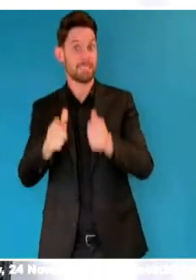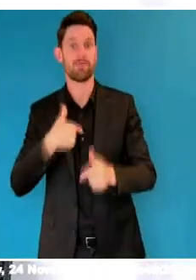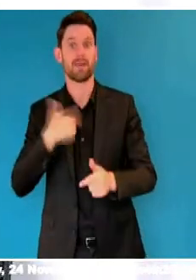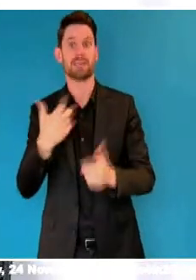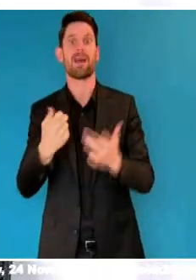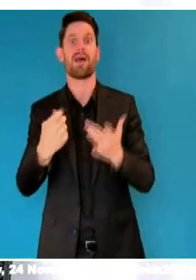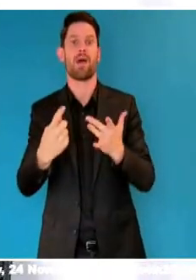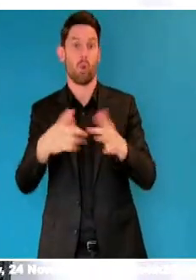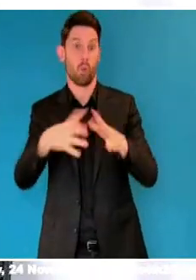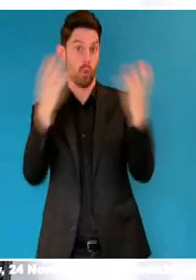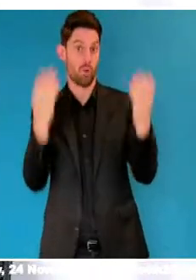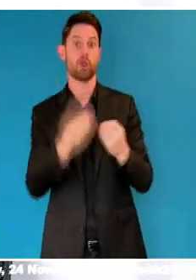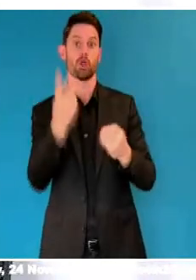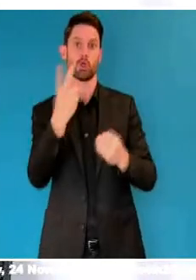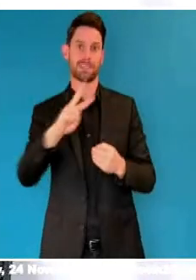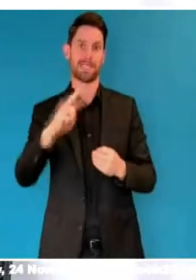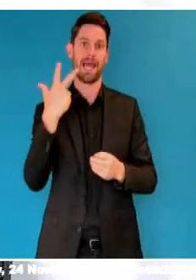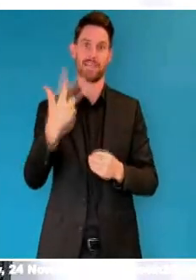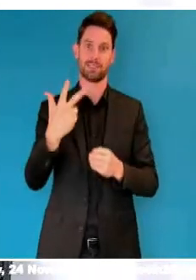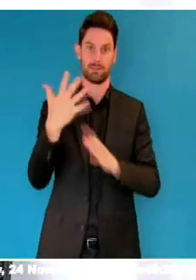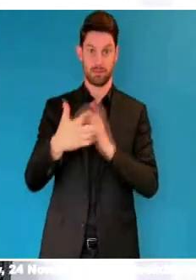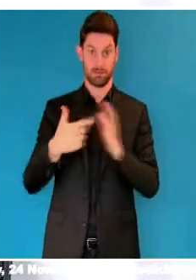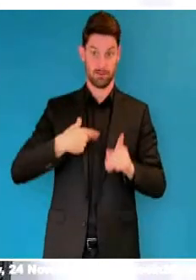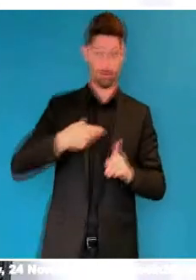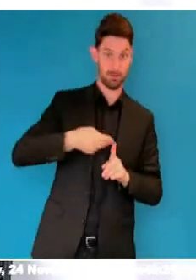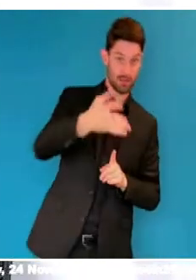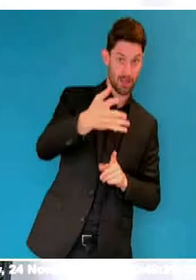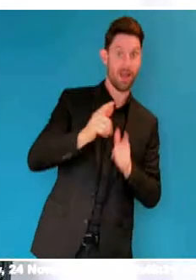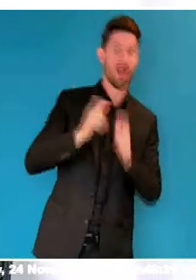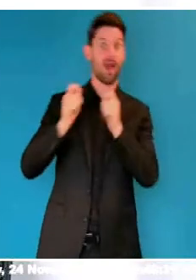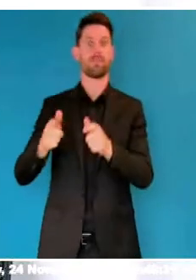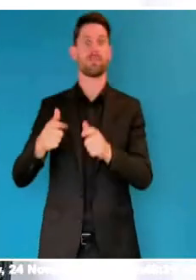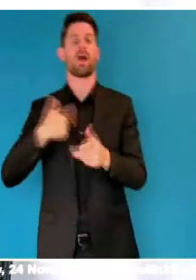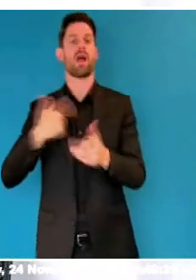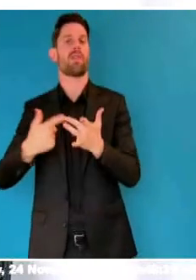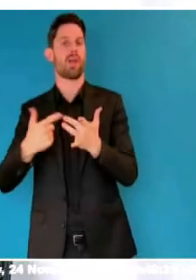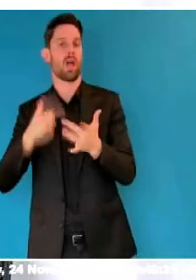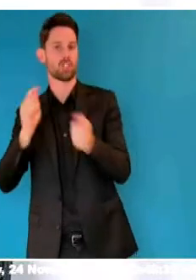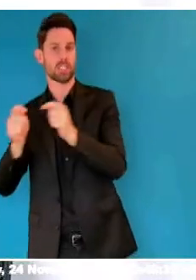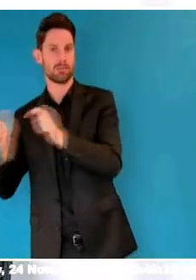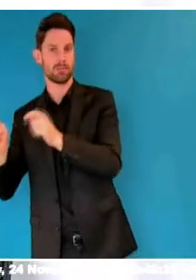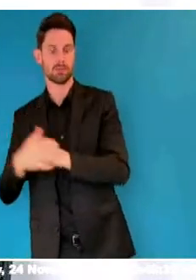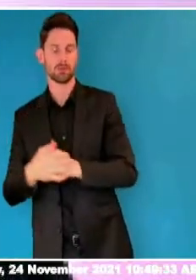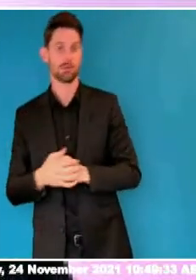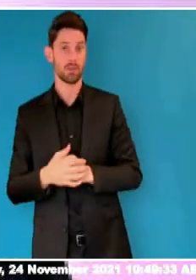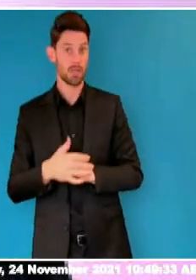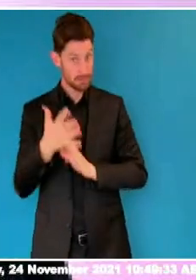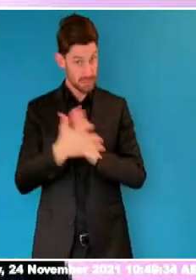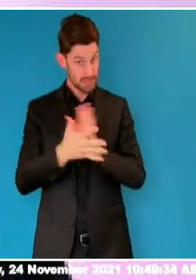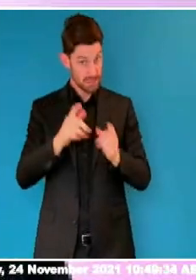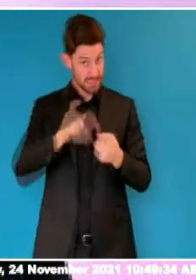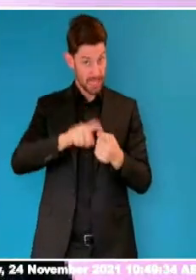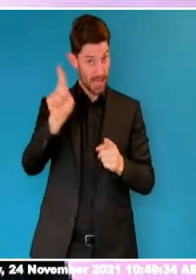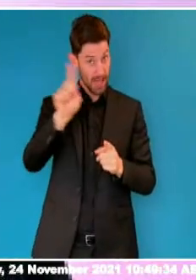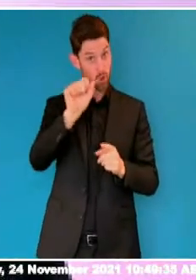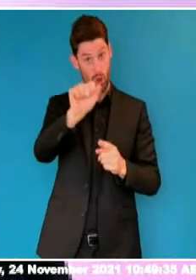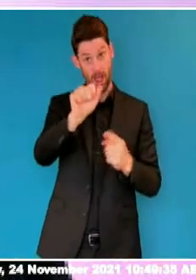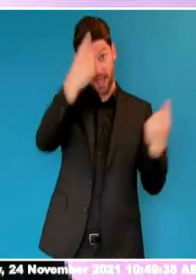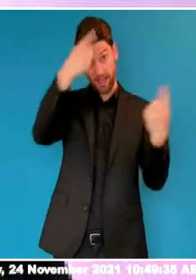adjustments. MS DOWSETT: Does the average cost still fall below $2,000? Generally speaking, yes.